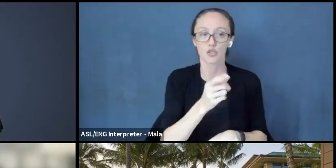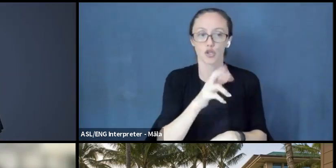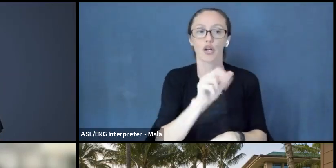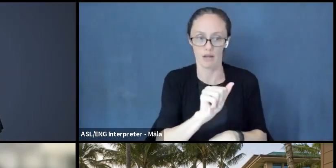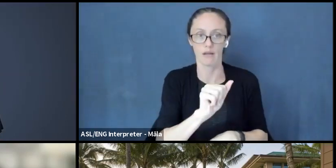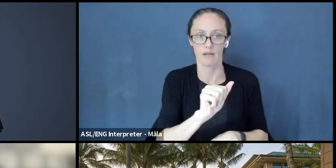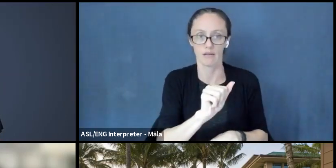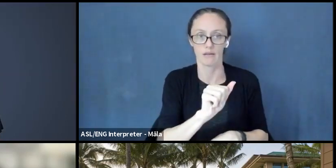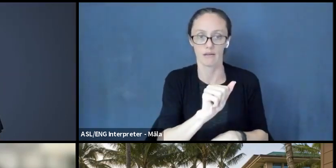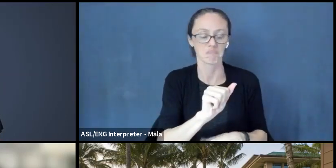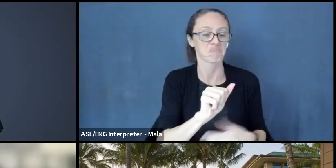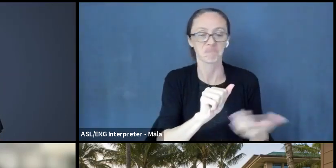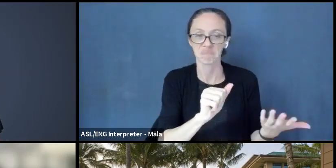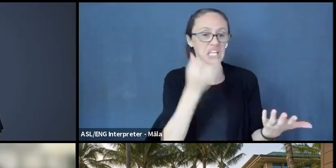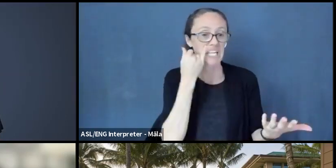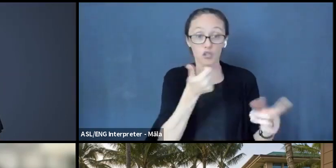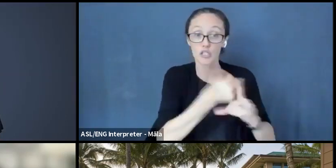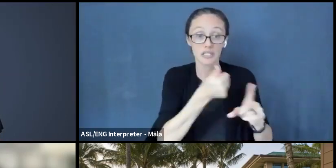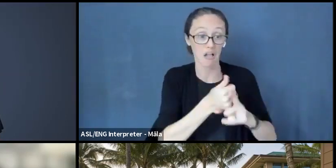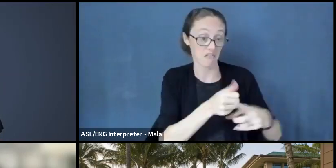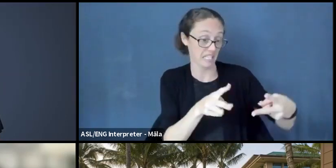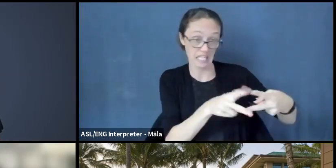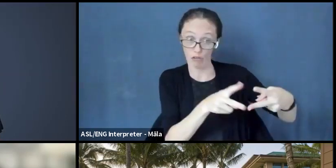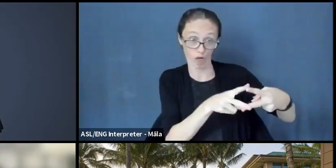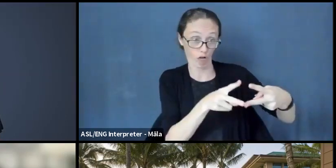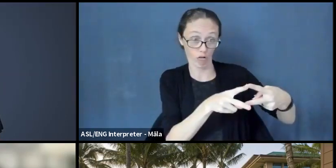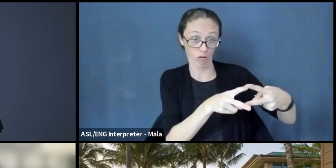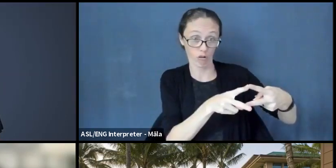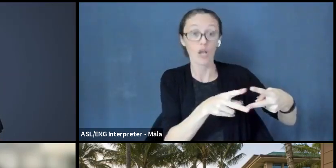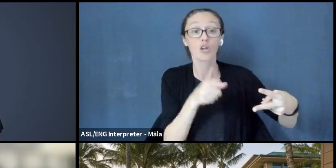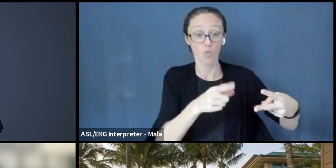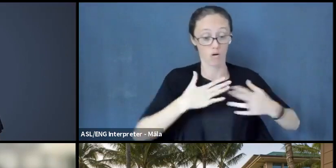and immunocompromised can you get your third dose.